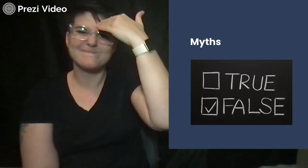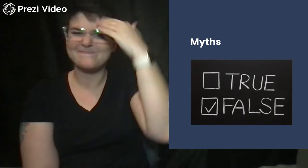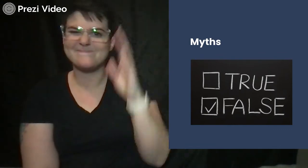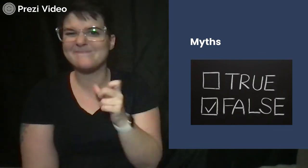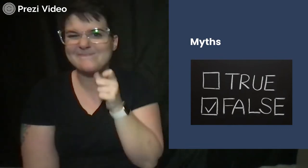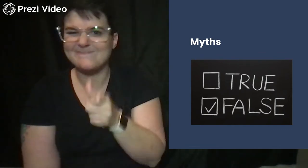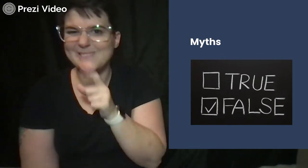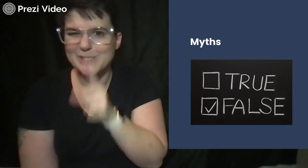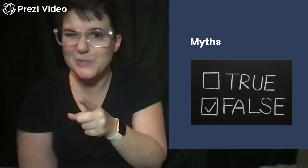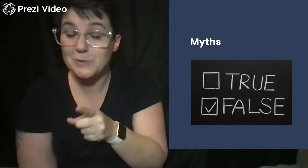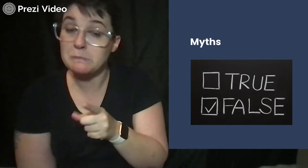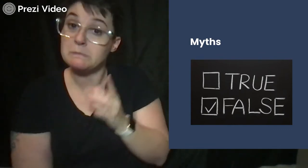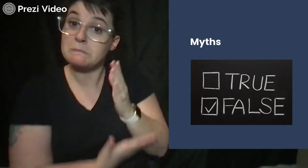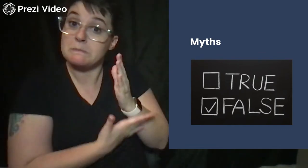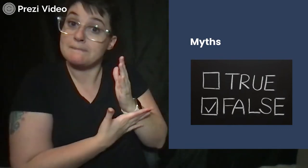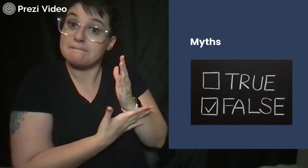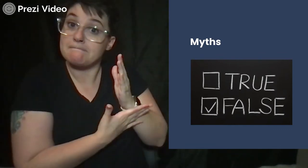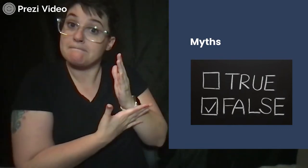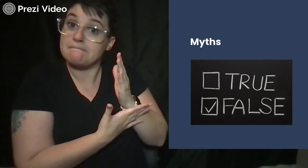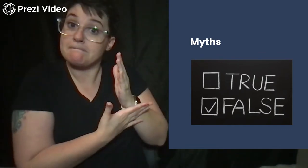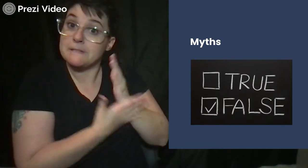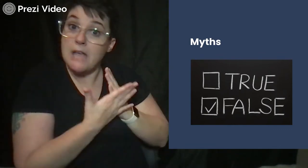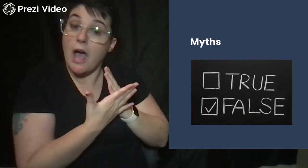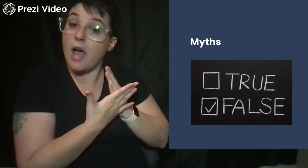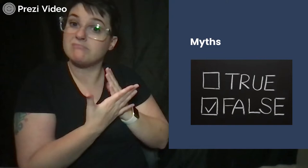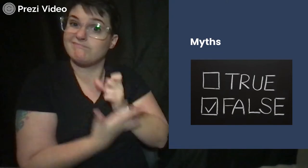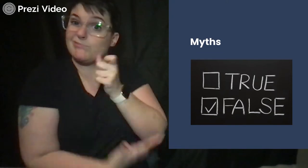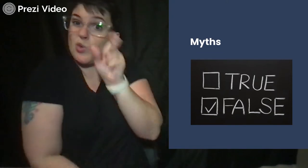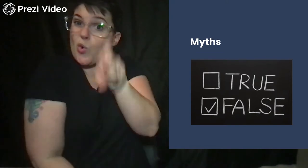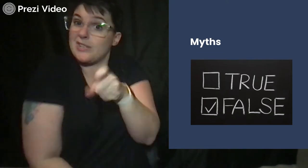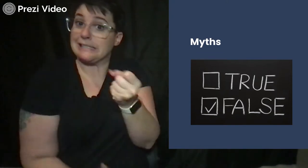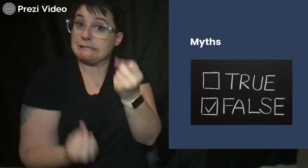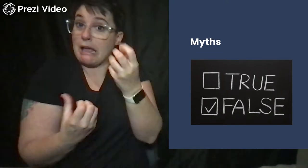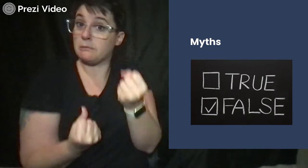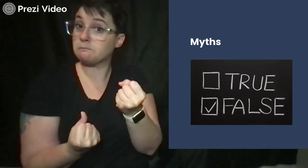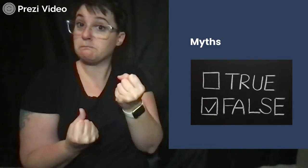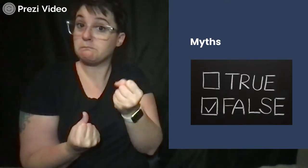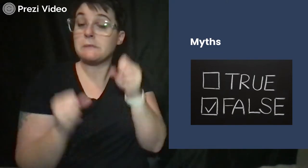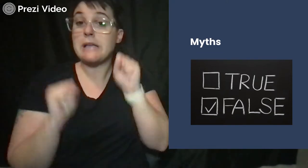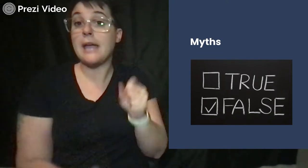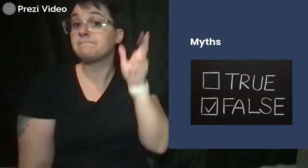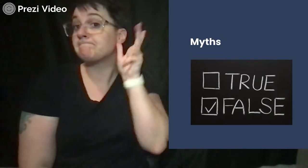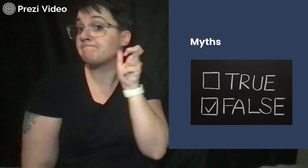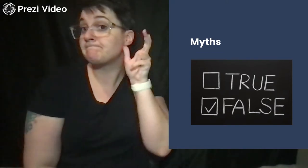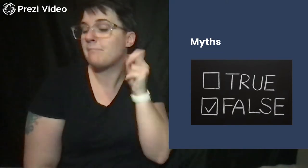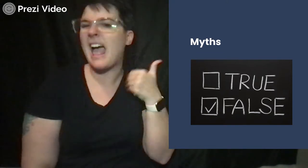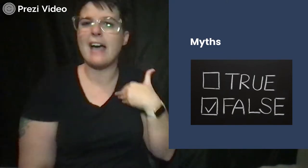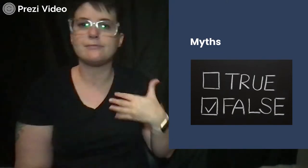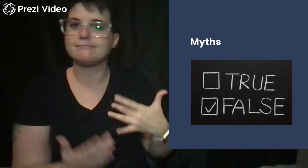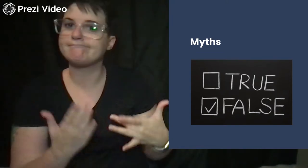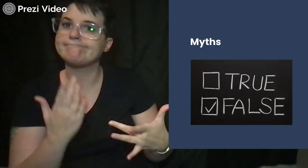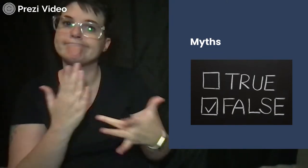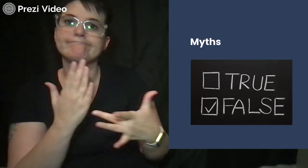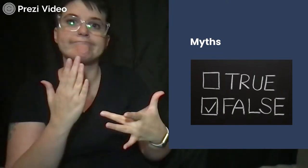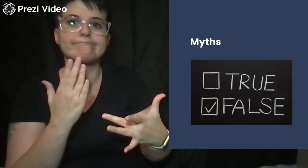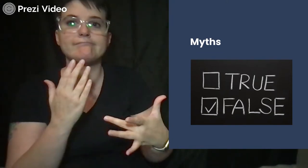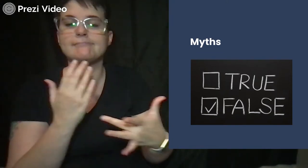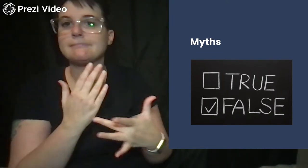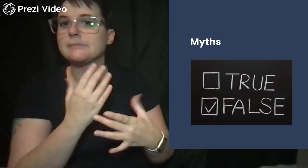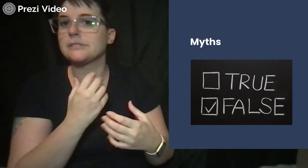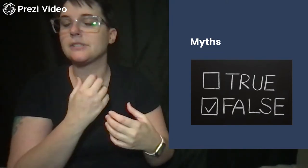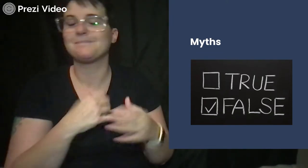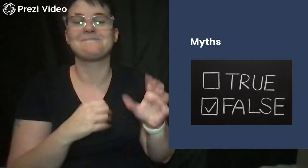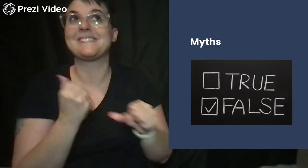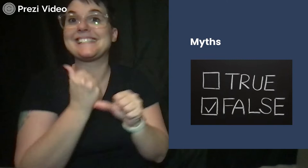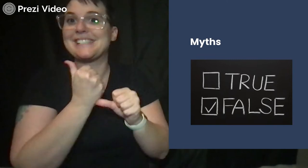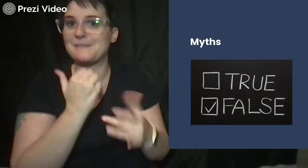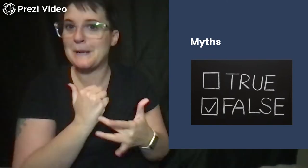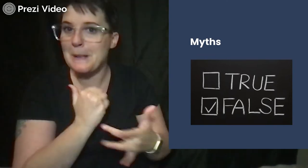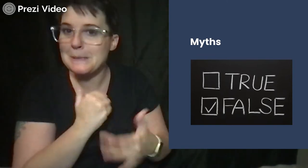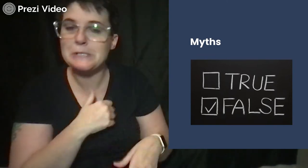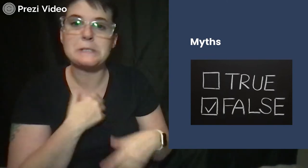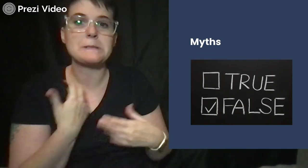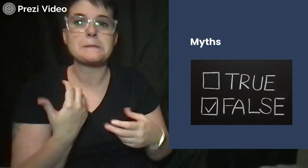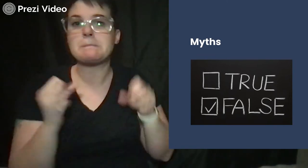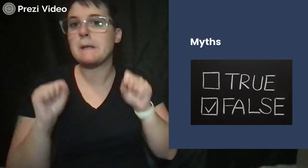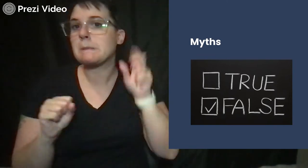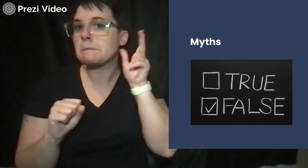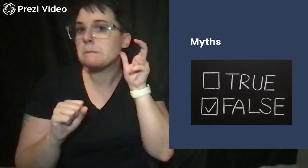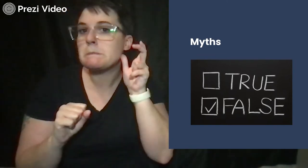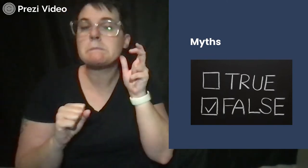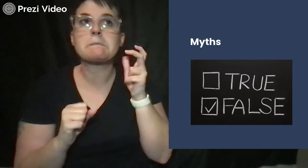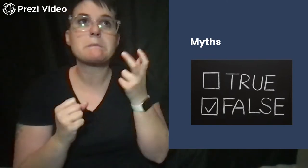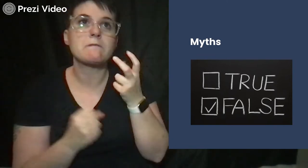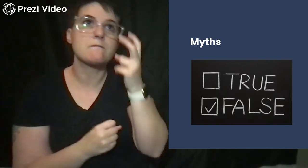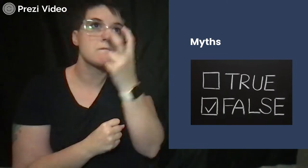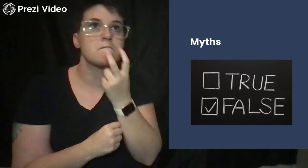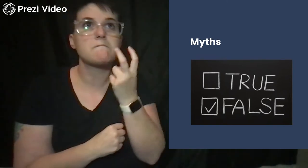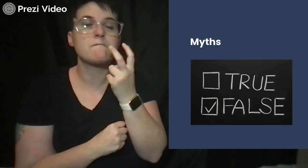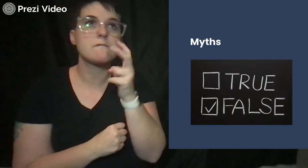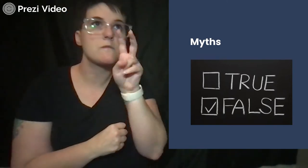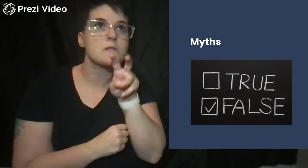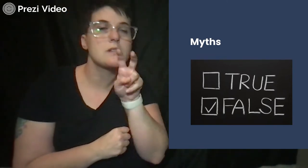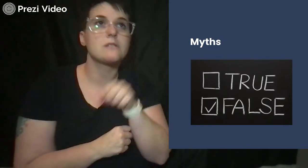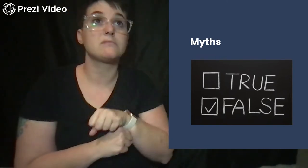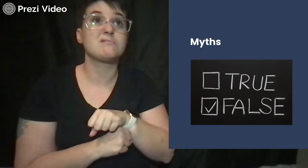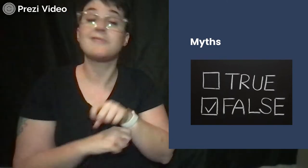This is not the case. Some DHH people use their residual hearing and A.T.